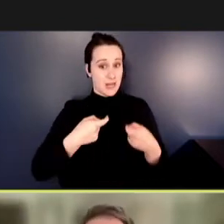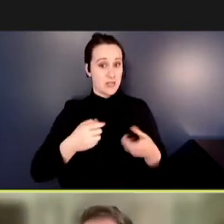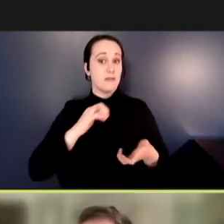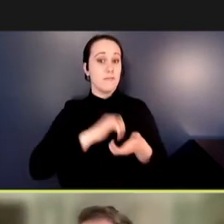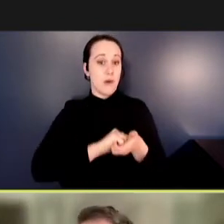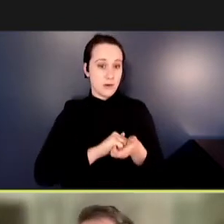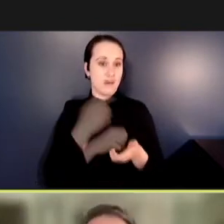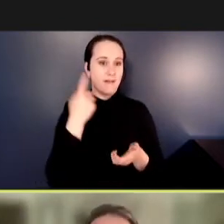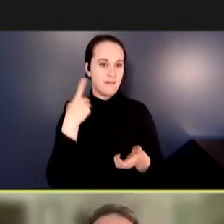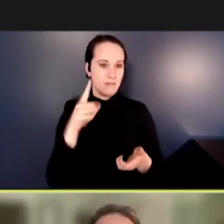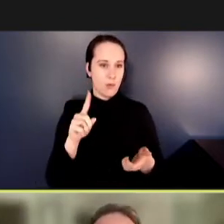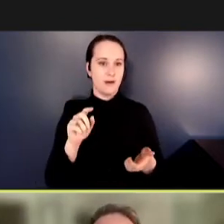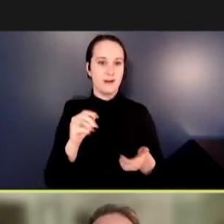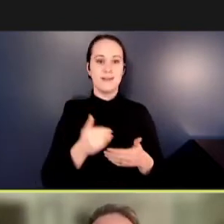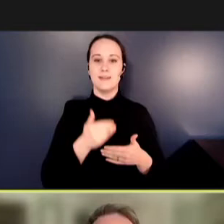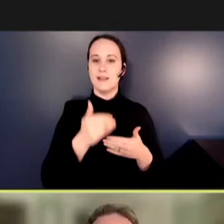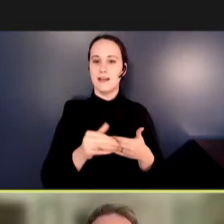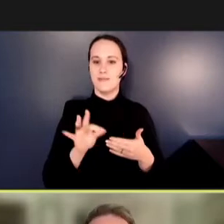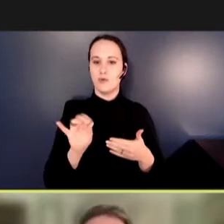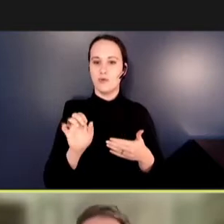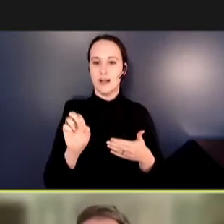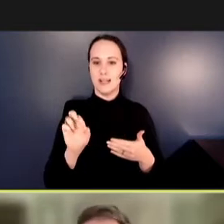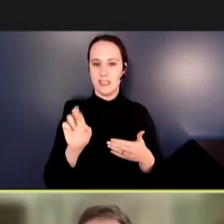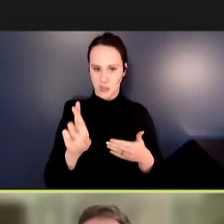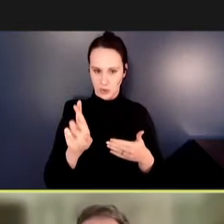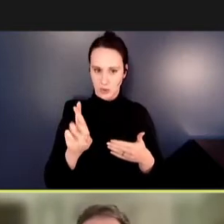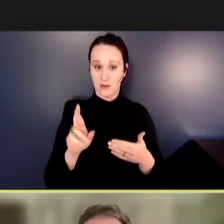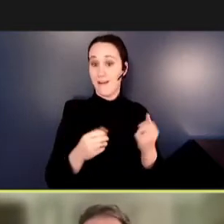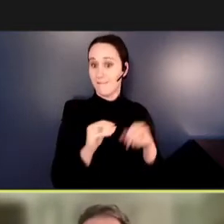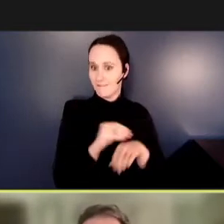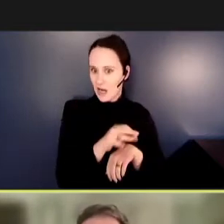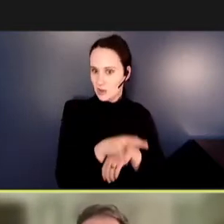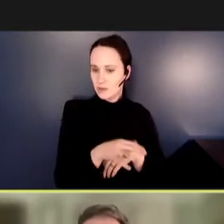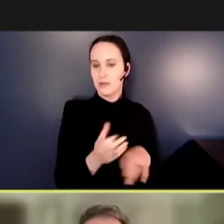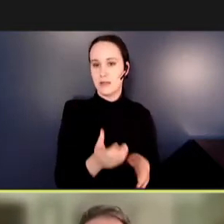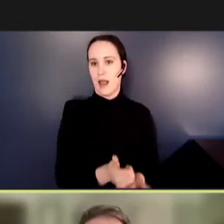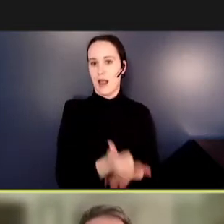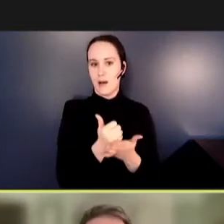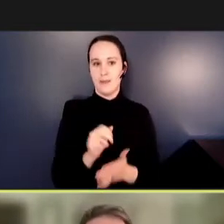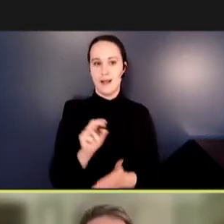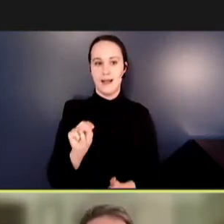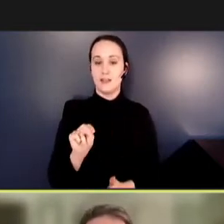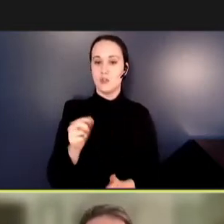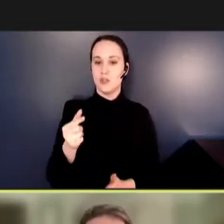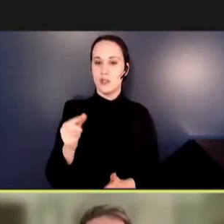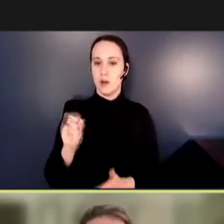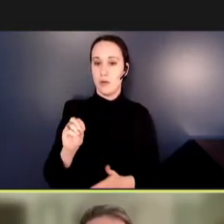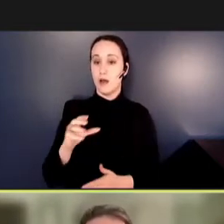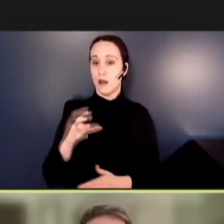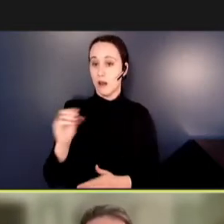Advisors. We're a network of consultants that help NGOs, companies, and philanthropy with vaccine